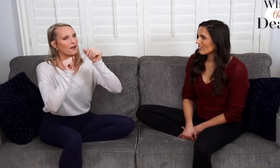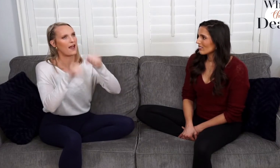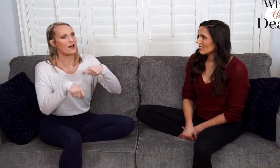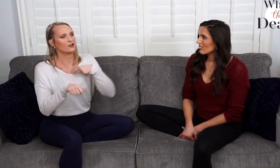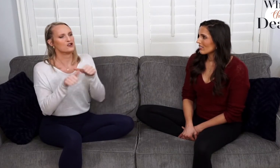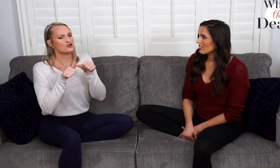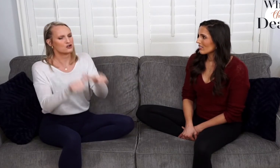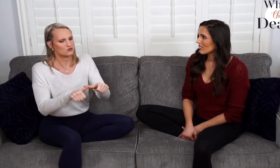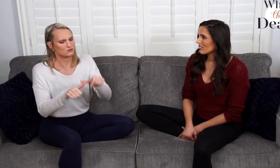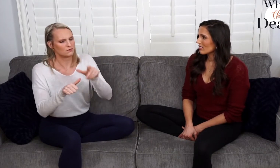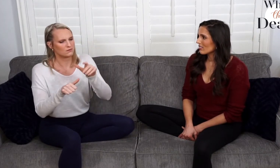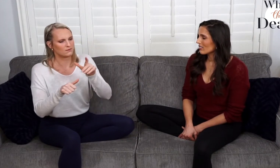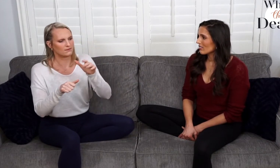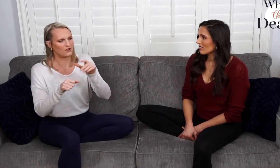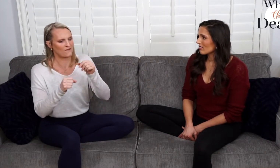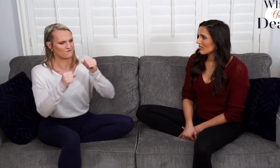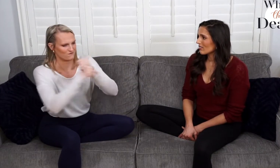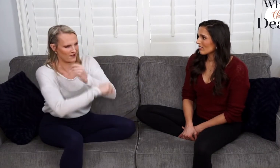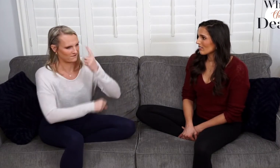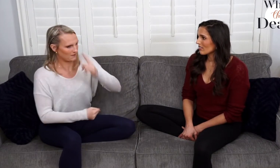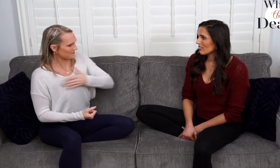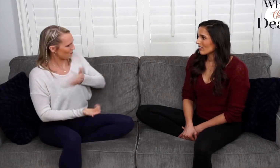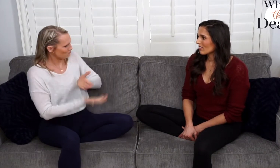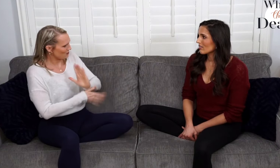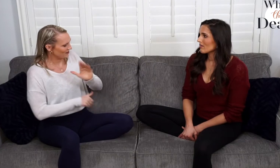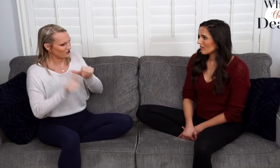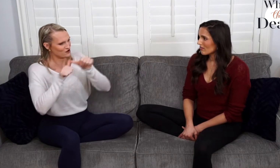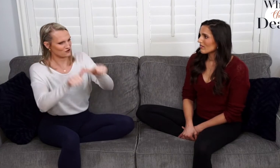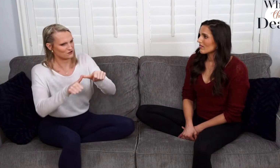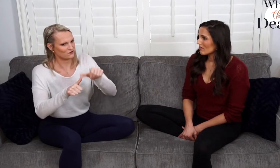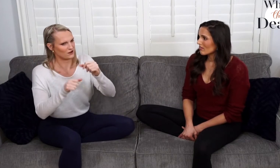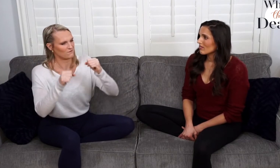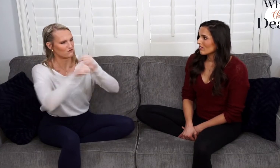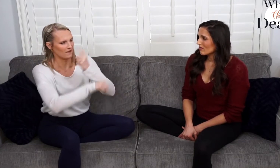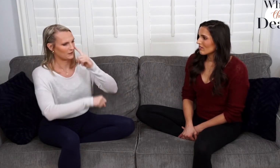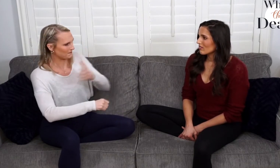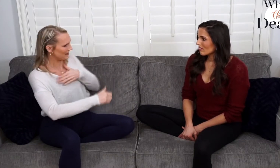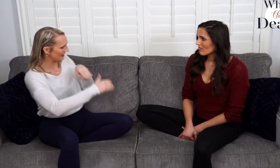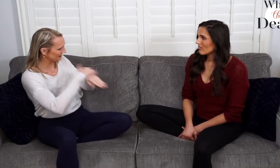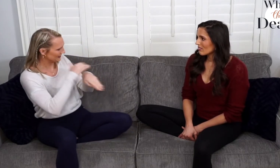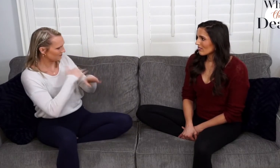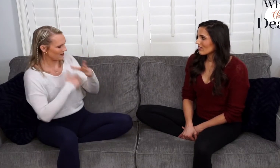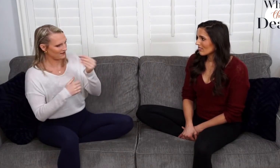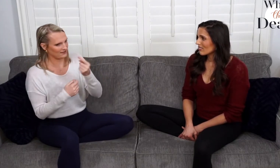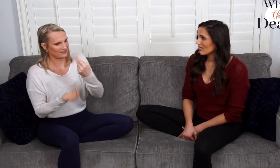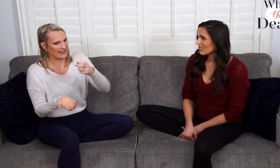and how can I continue fighting for my rights and continue fighting for my accessibility